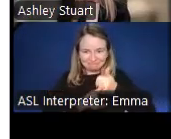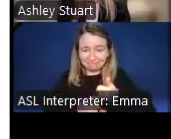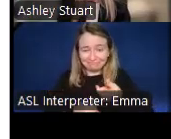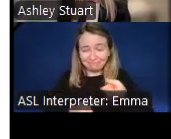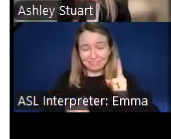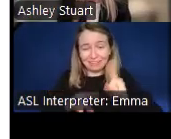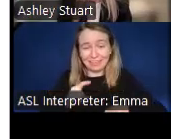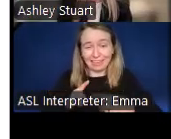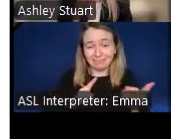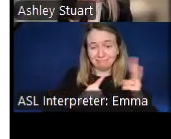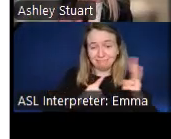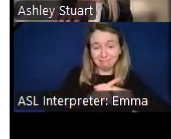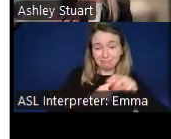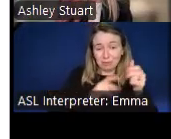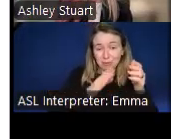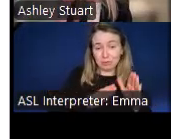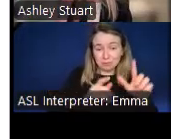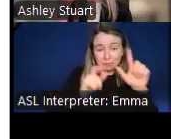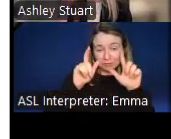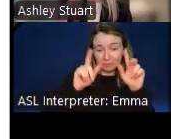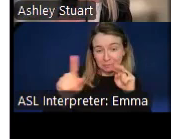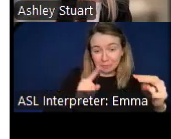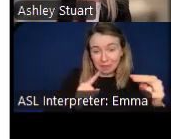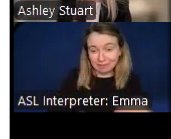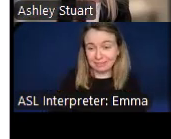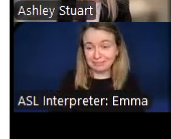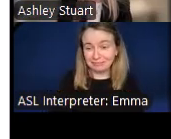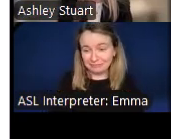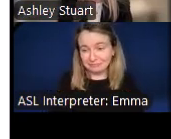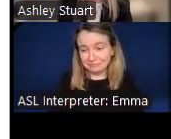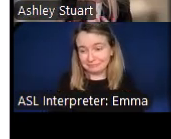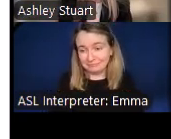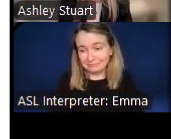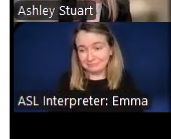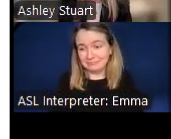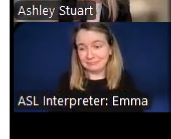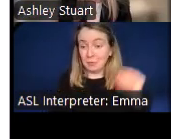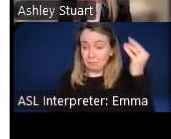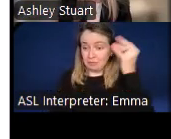yet. In fact, when we think about the ability to understand